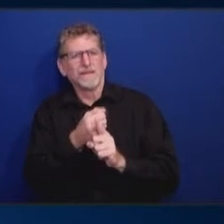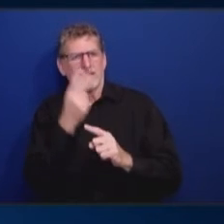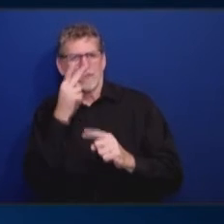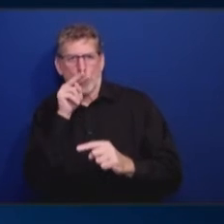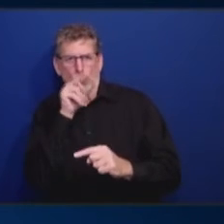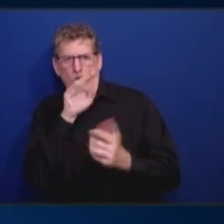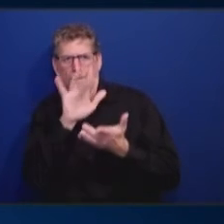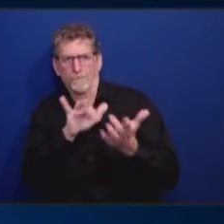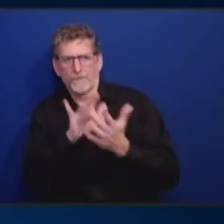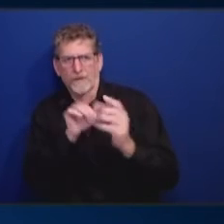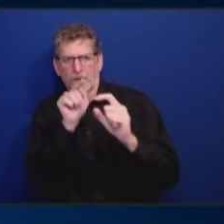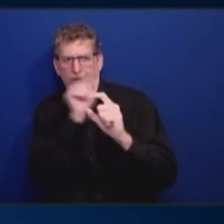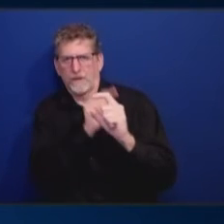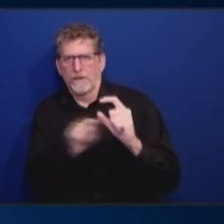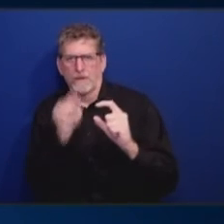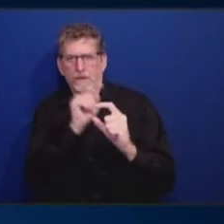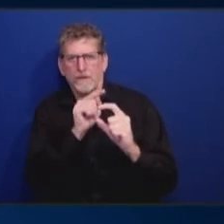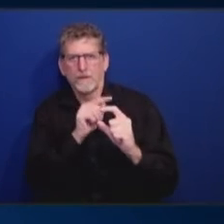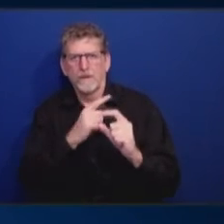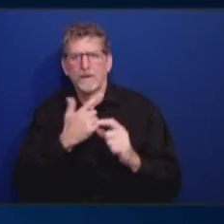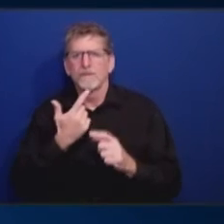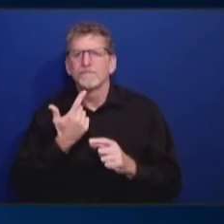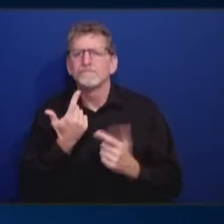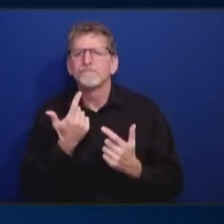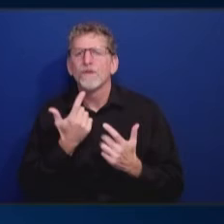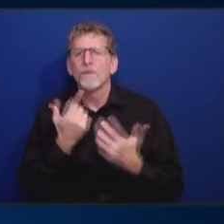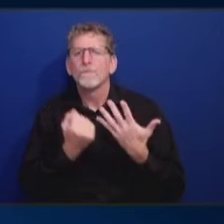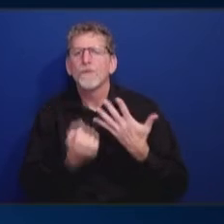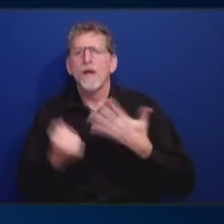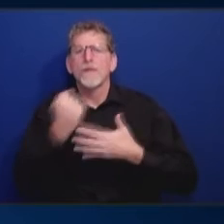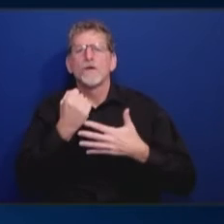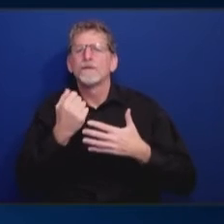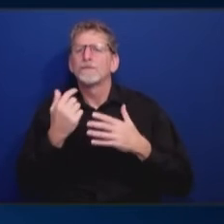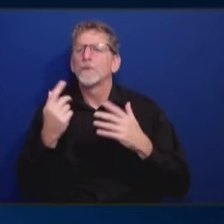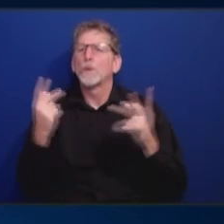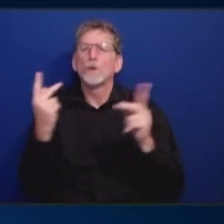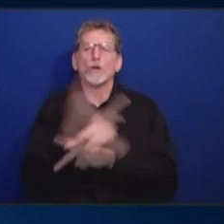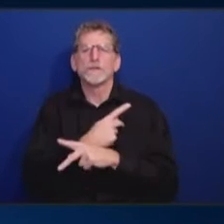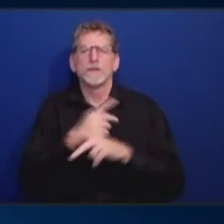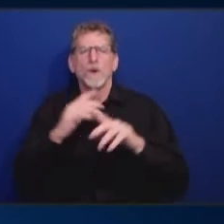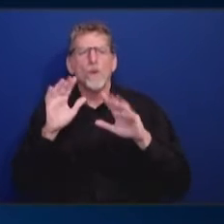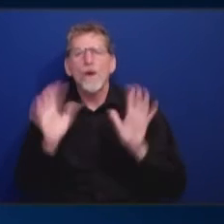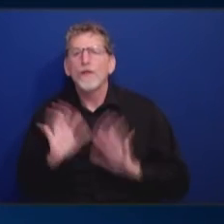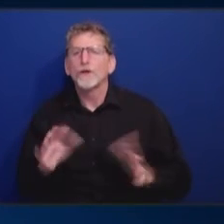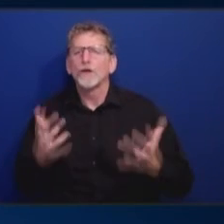climate change, either more extreme weather, heavier precipitation events, rising sea levels,